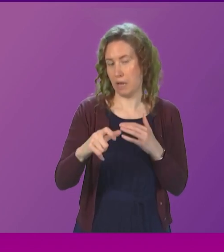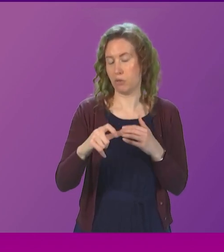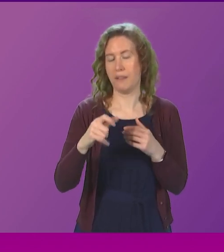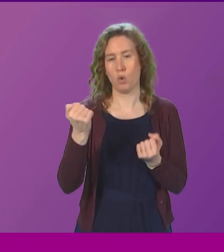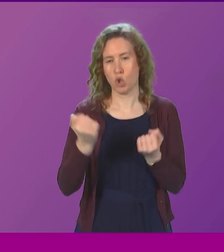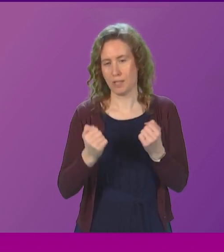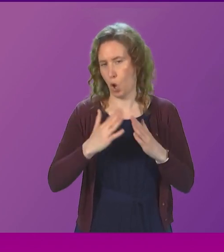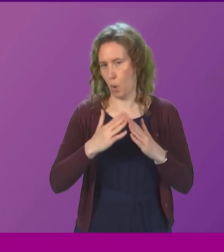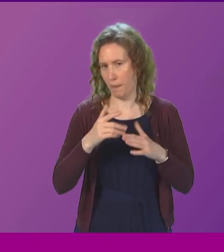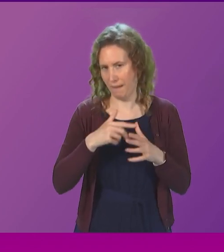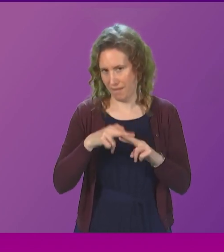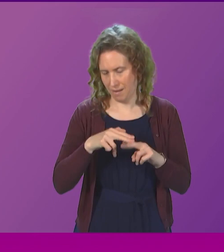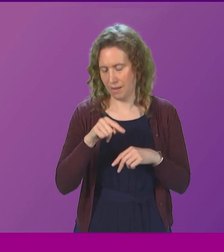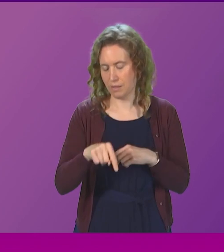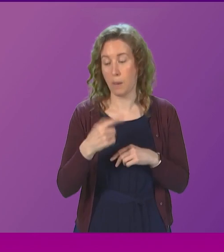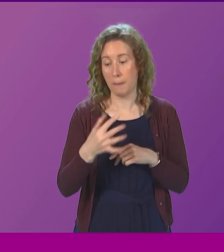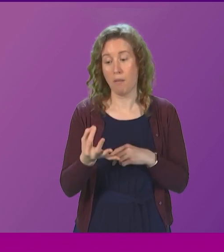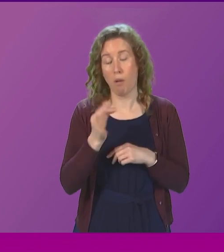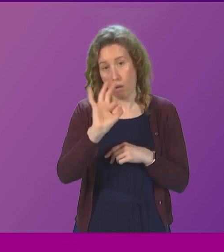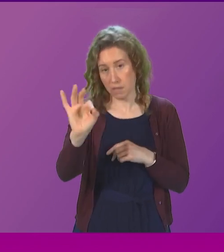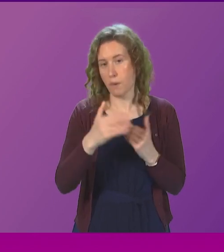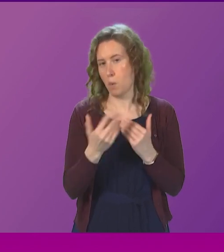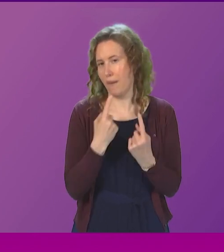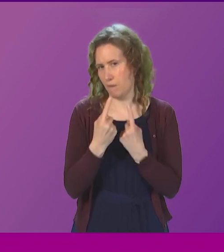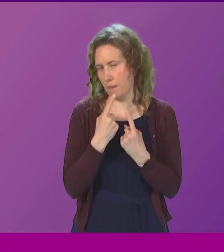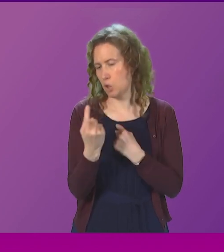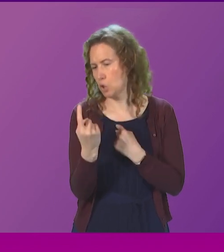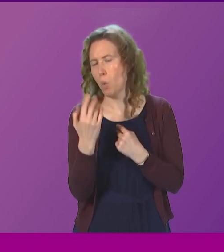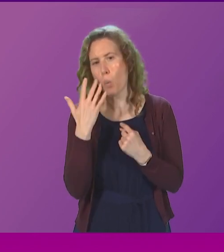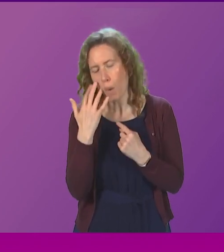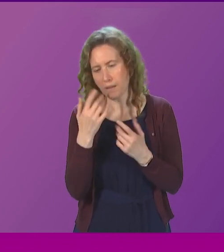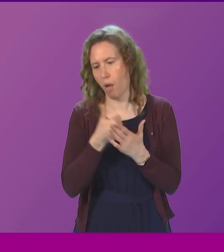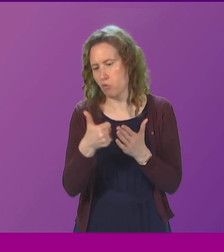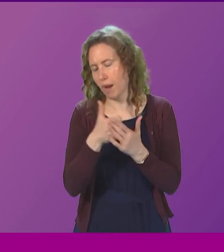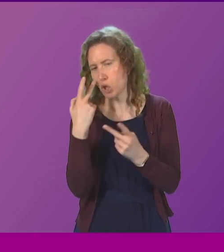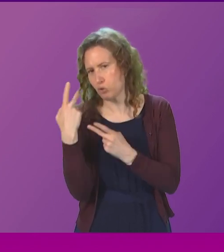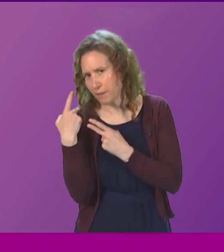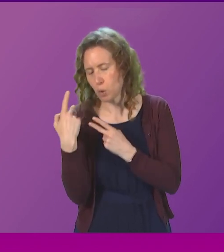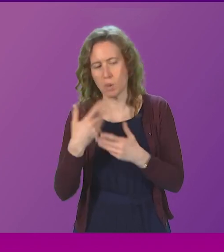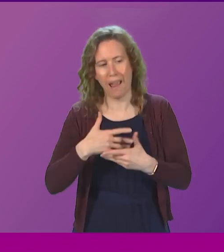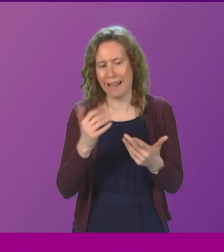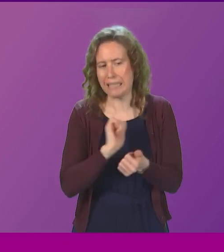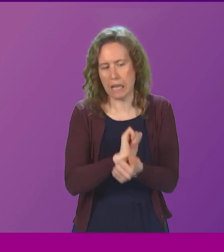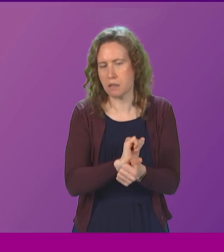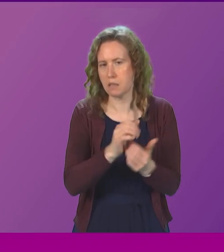with the Sentencing Council, has asked for more information around when those regular reviews of sentencing guidance will take place.